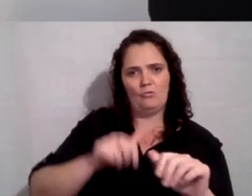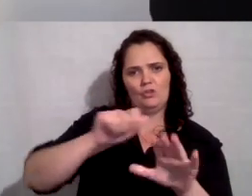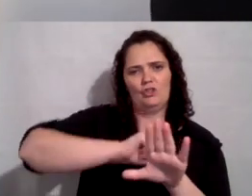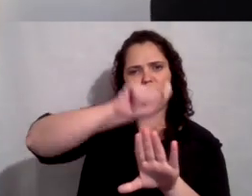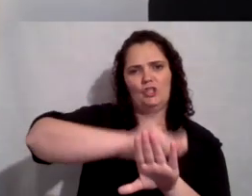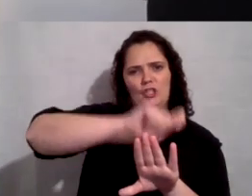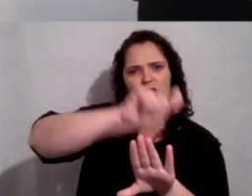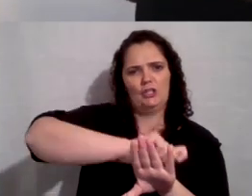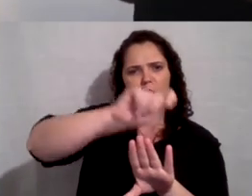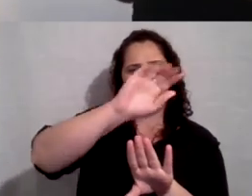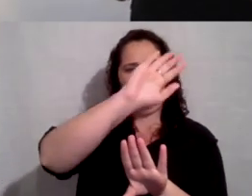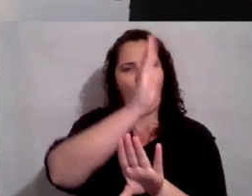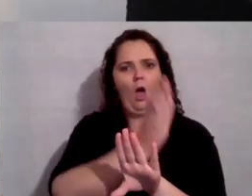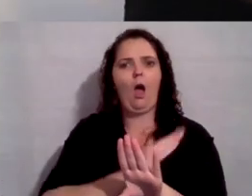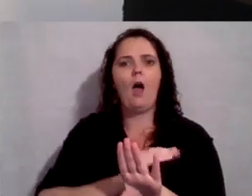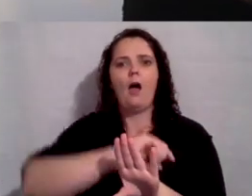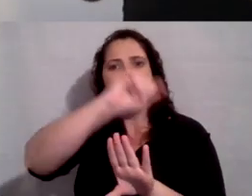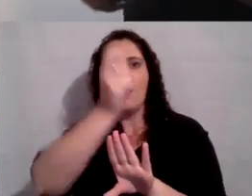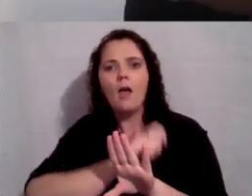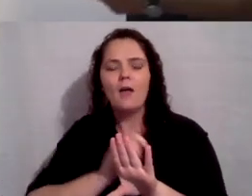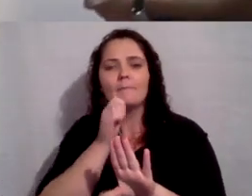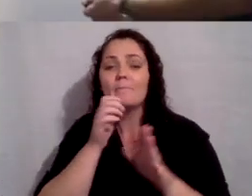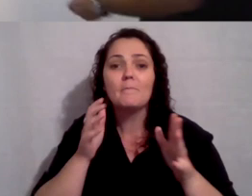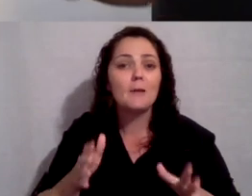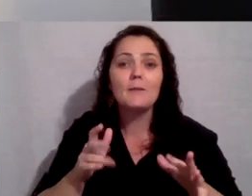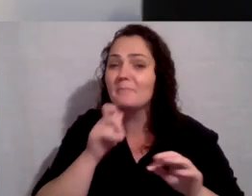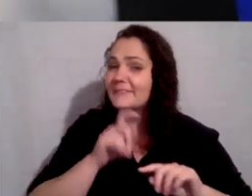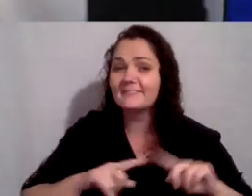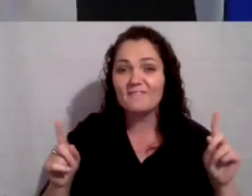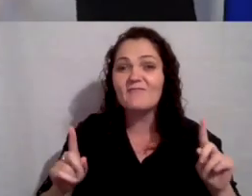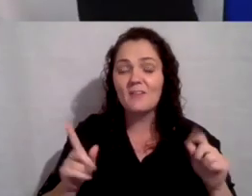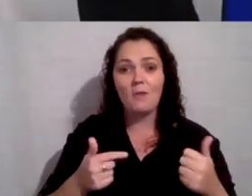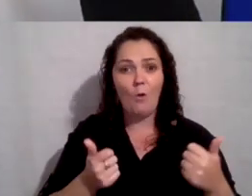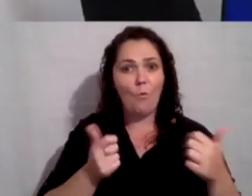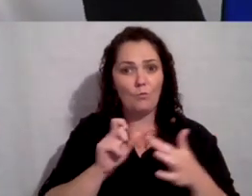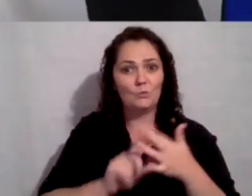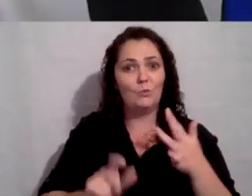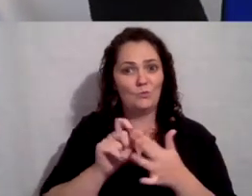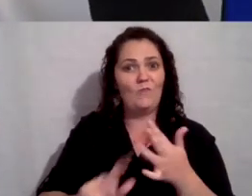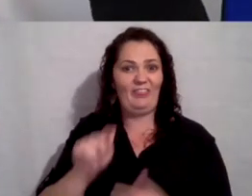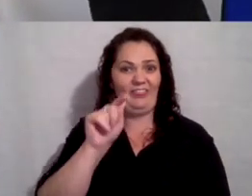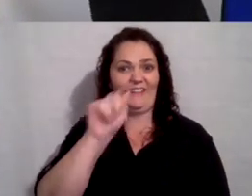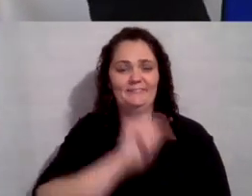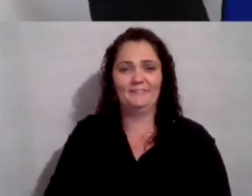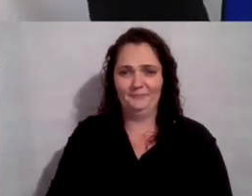it's a very, very different way of drawing but it's a really instructive way of drawing too okay and it's thinking about the body as